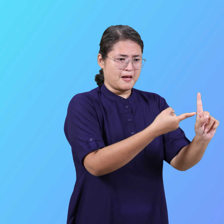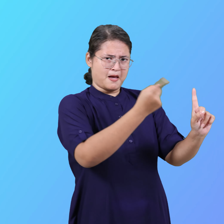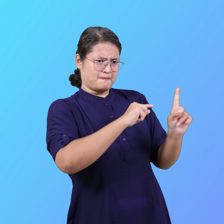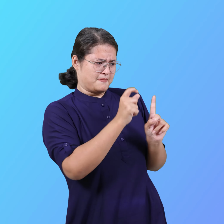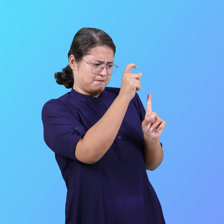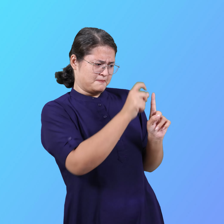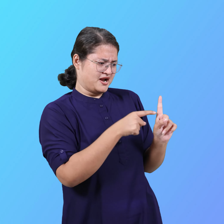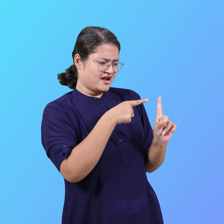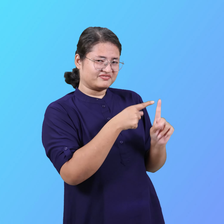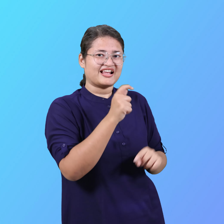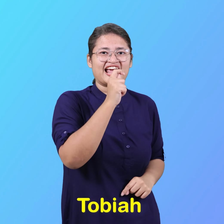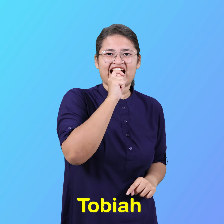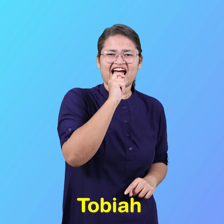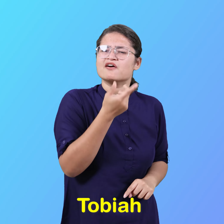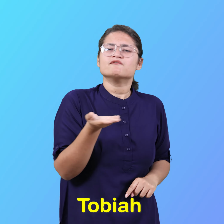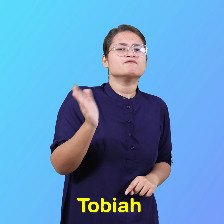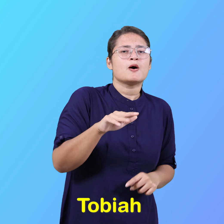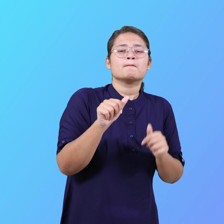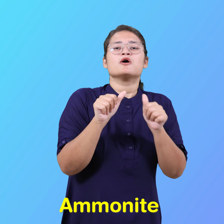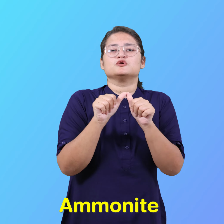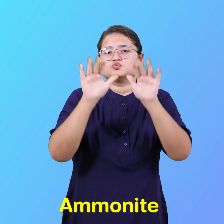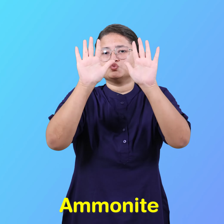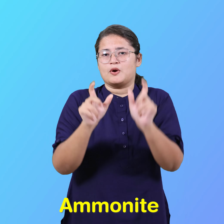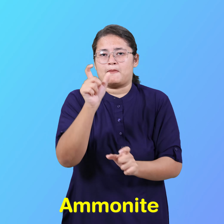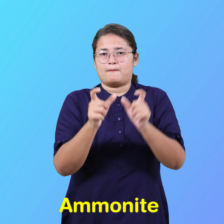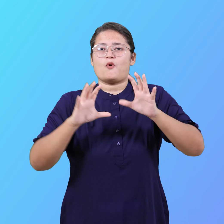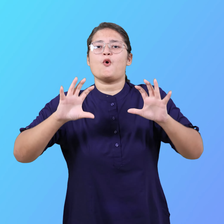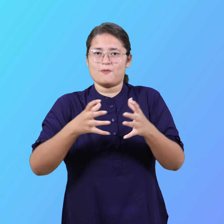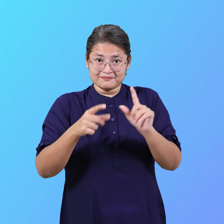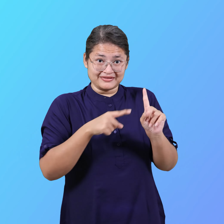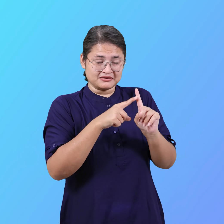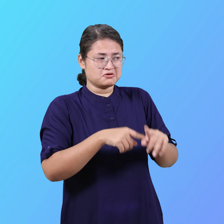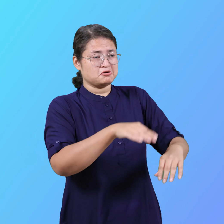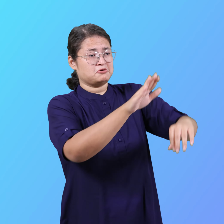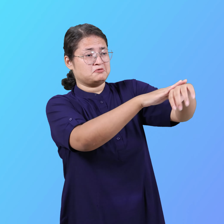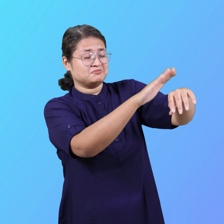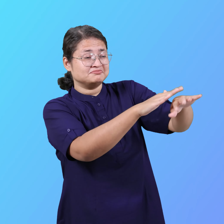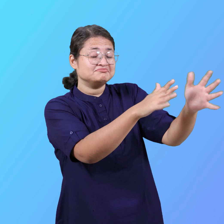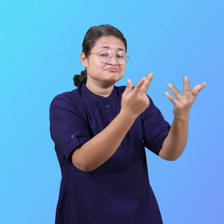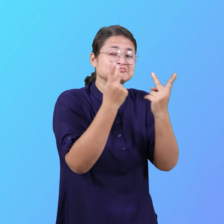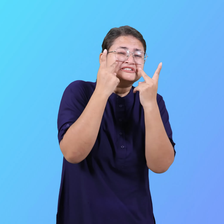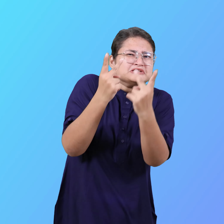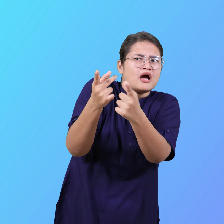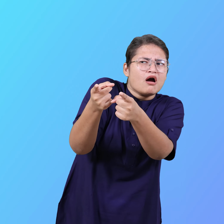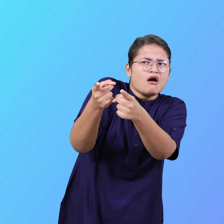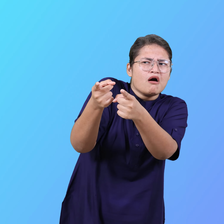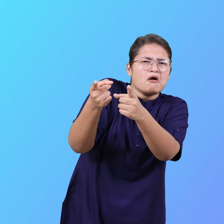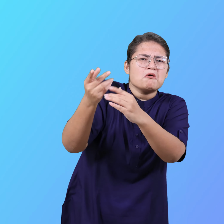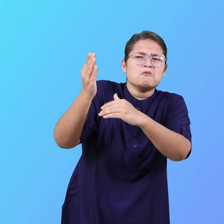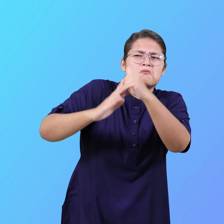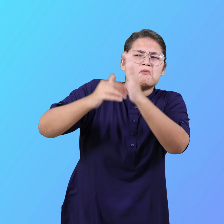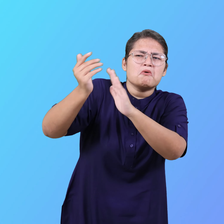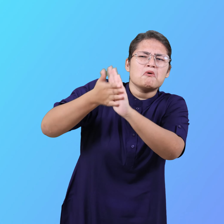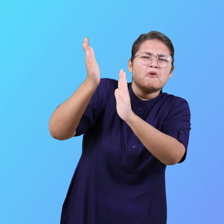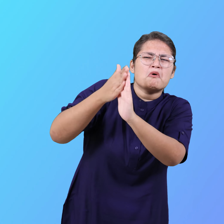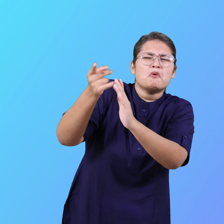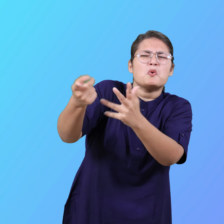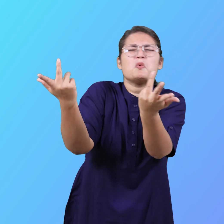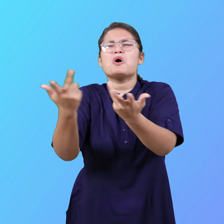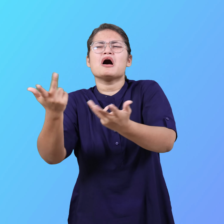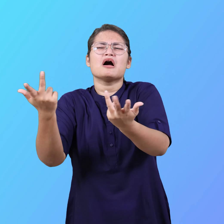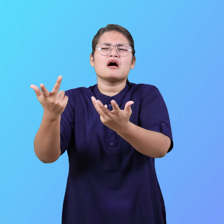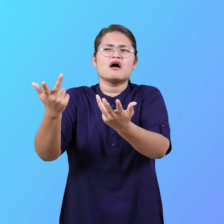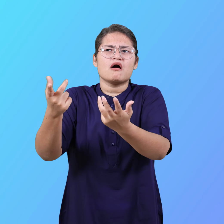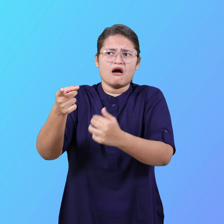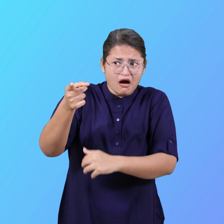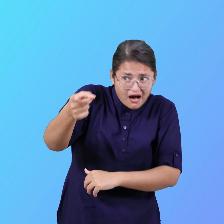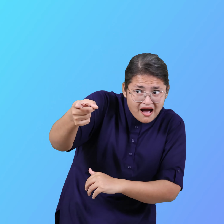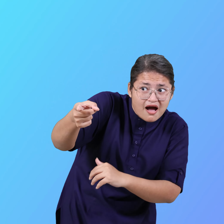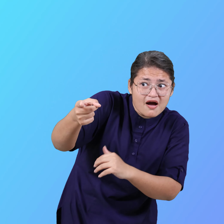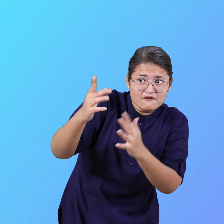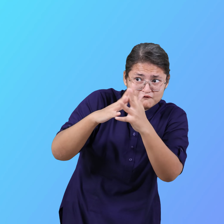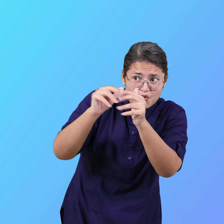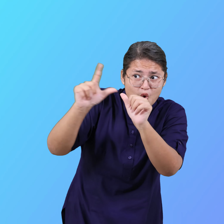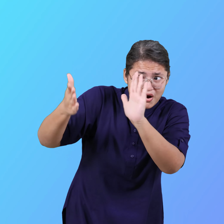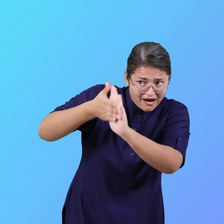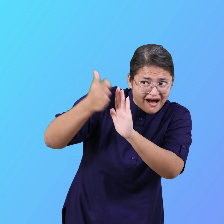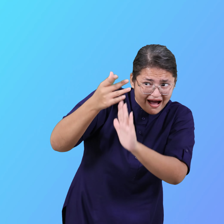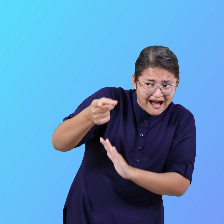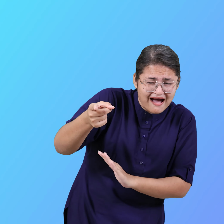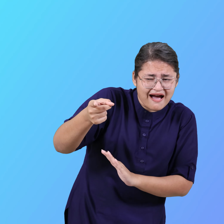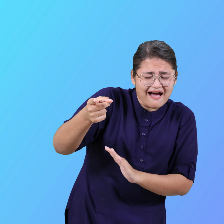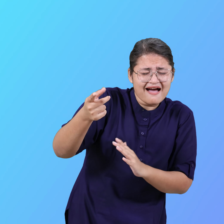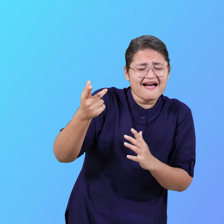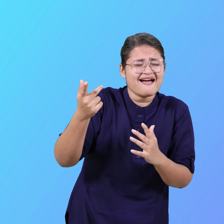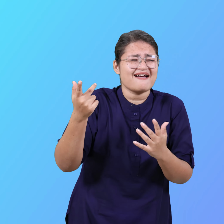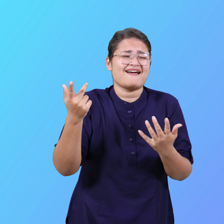Tobiah the Ammonite was with Sanballat. Tobiah said, “Look at what they’re building! Is that a wall?